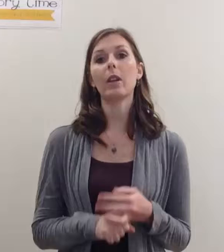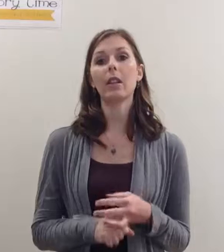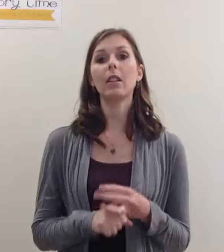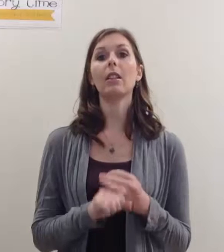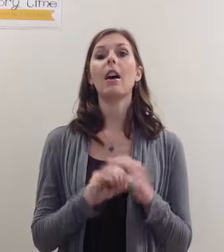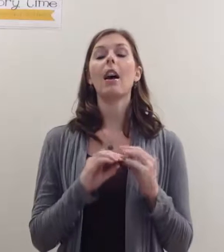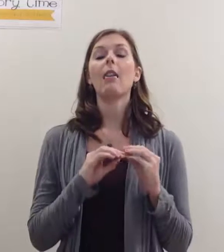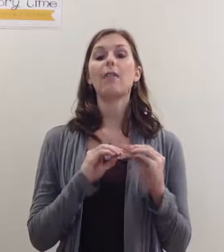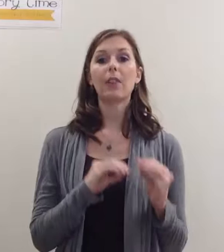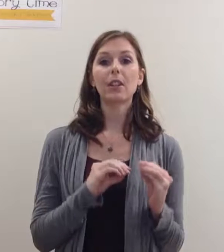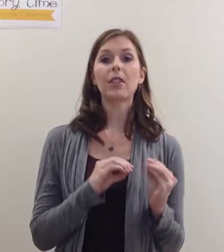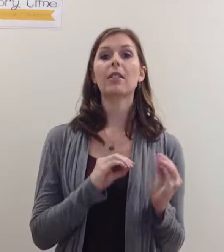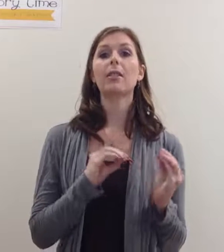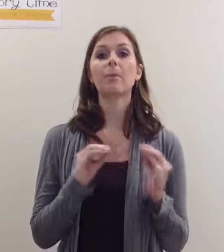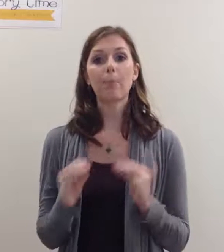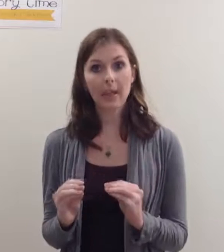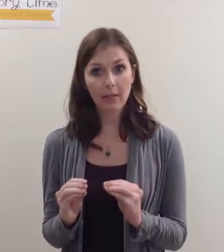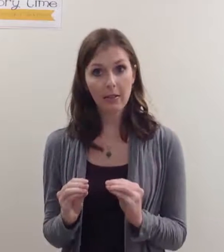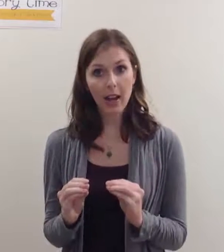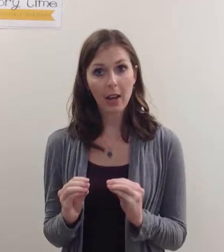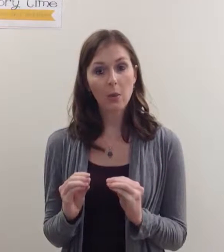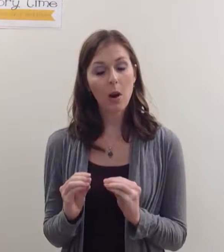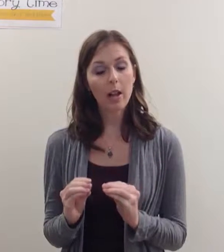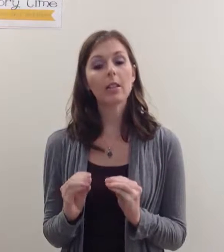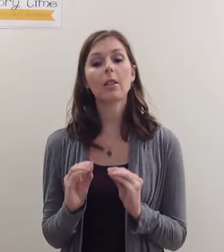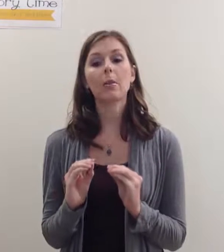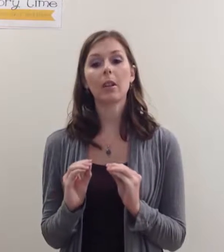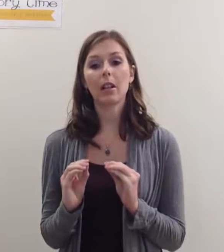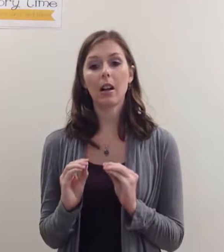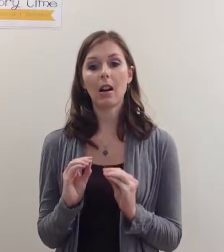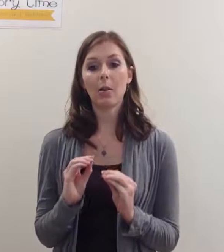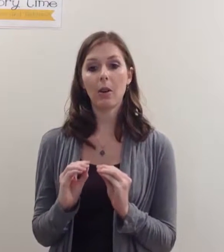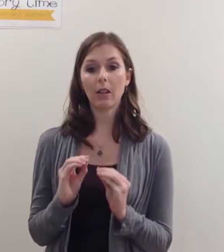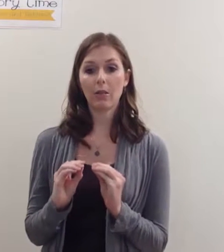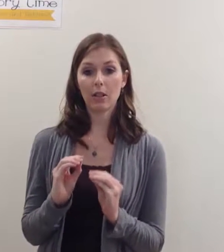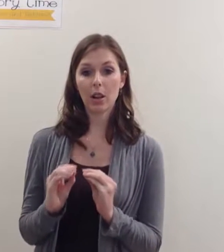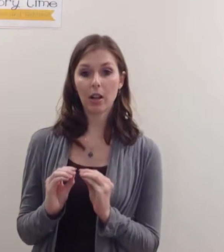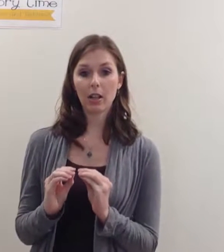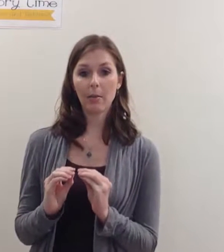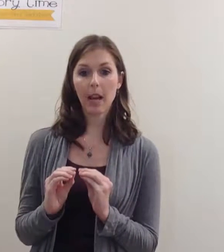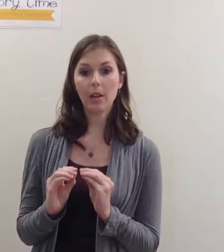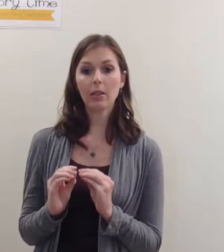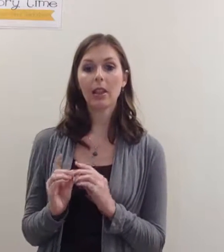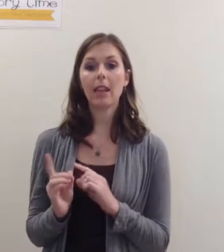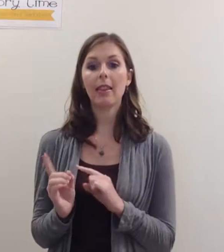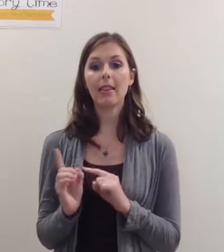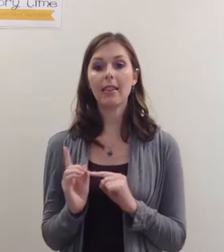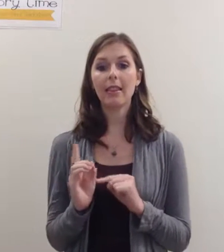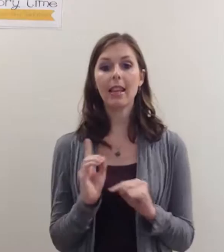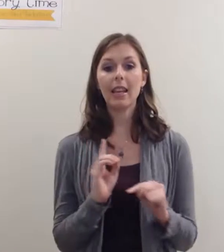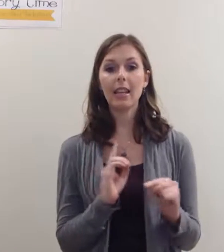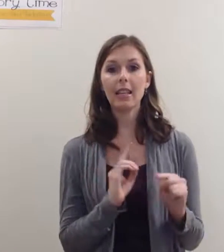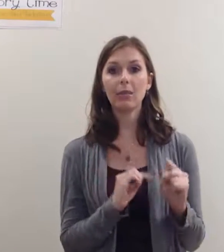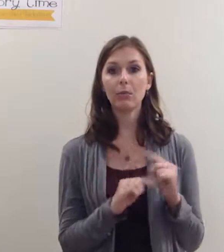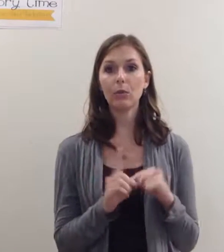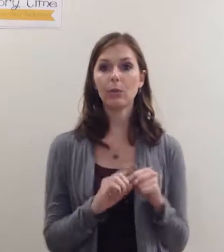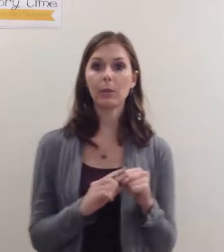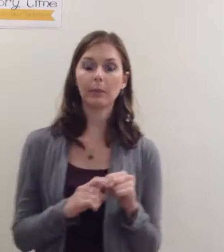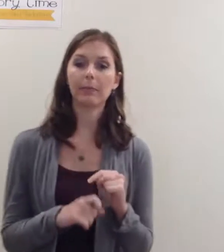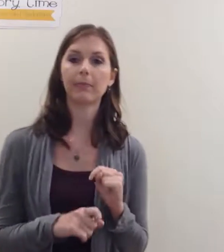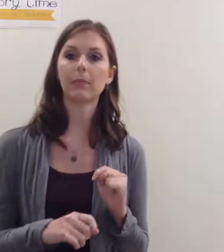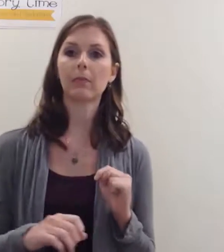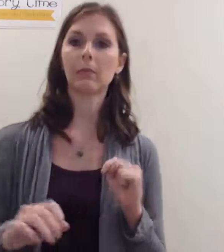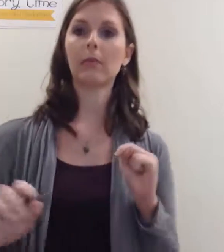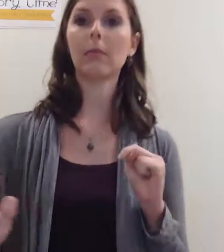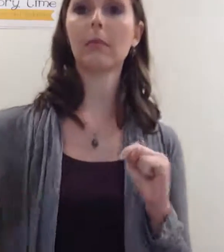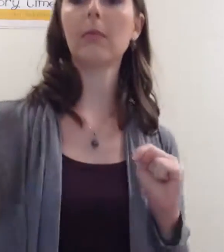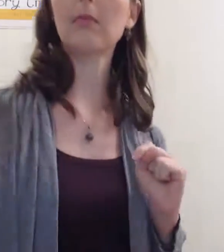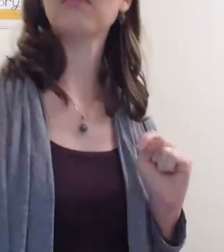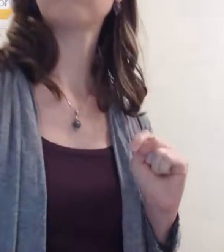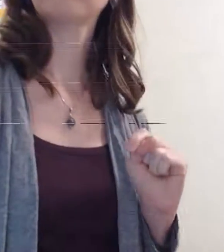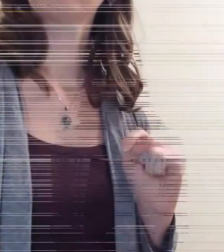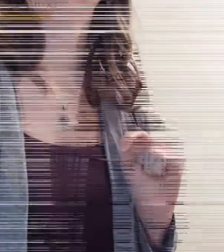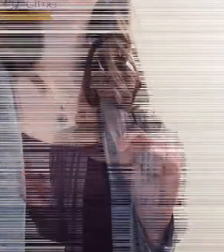...you'll first specify what we're...what you are talking about and then...bub bub bub